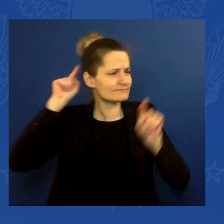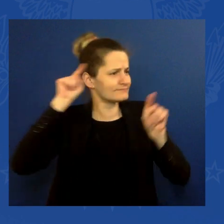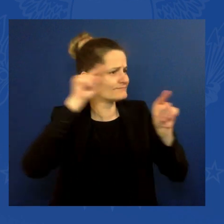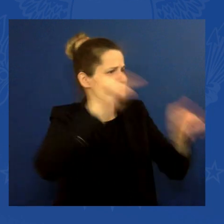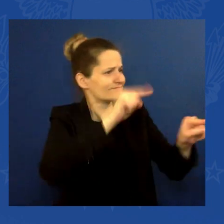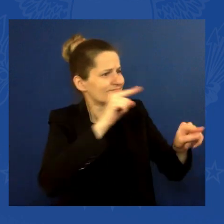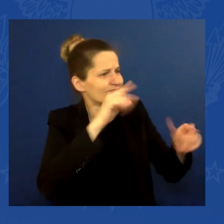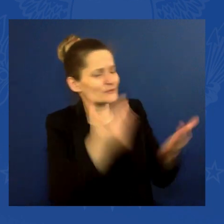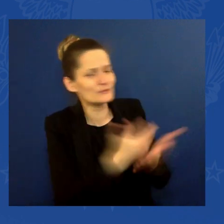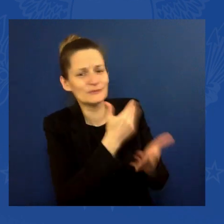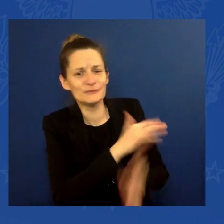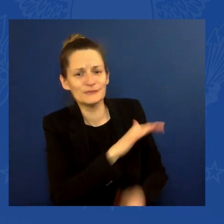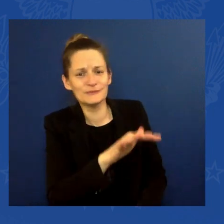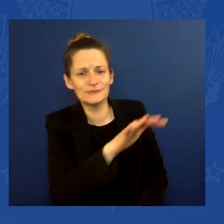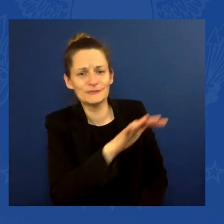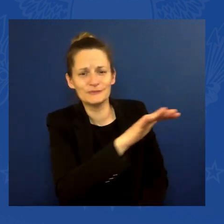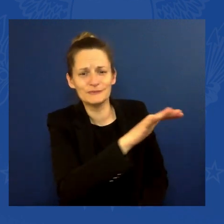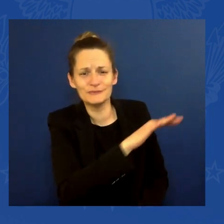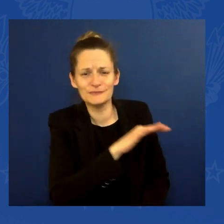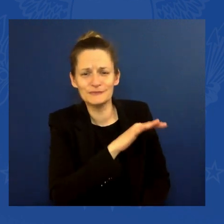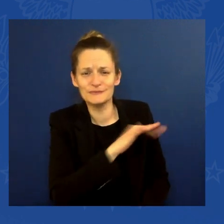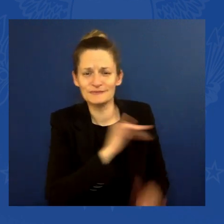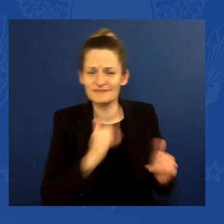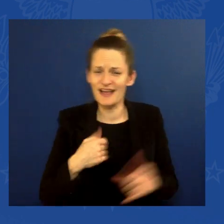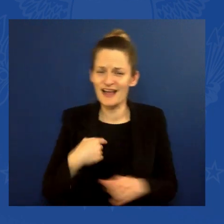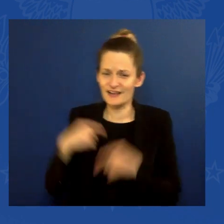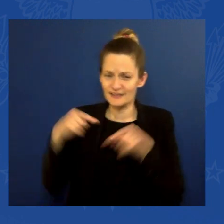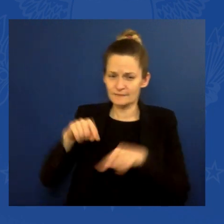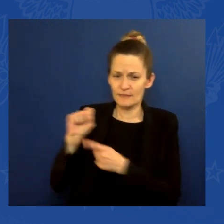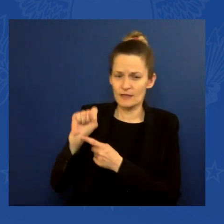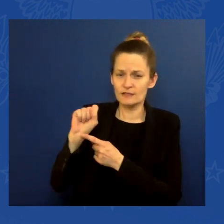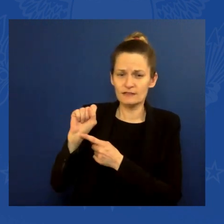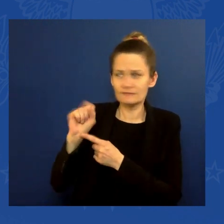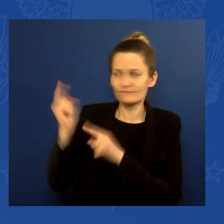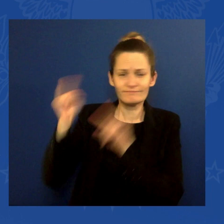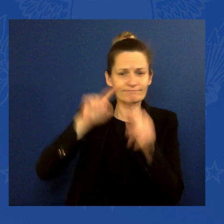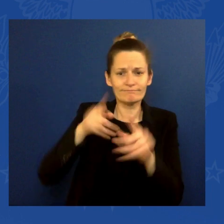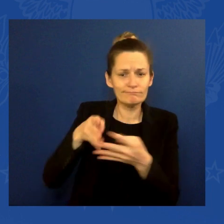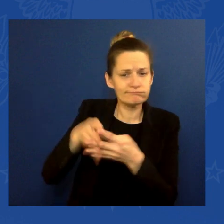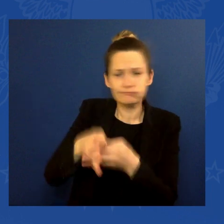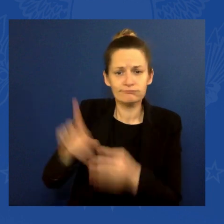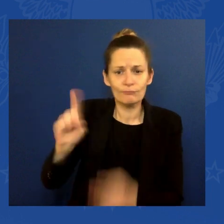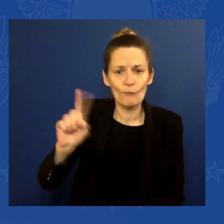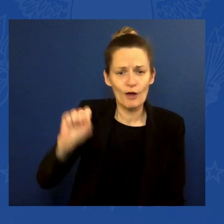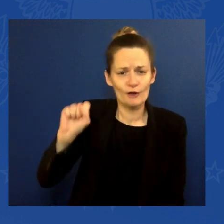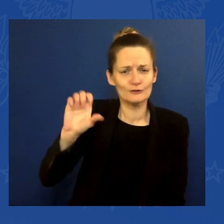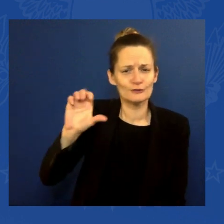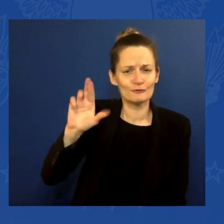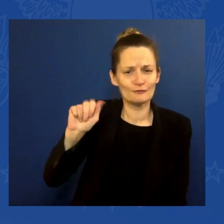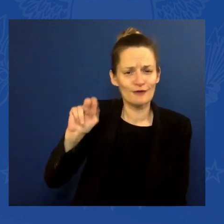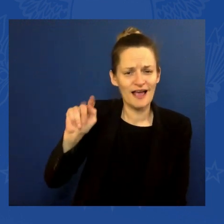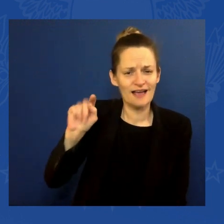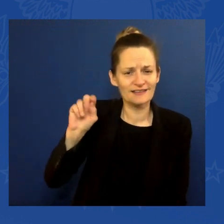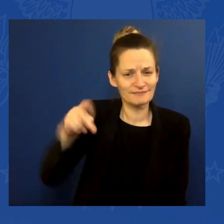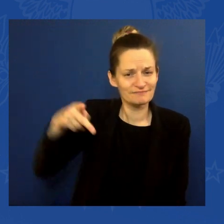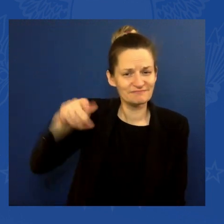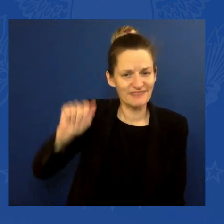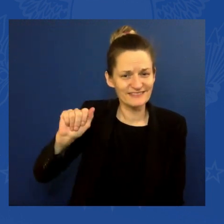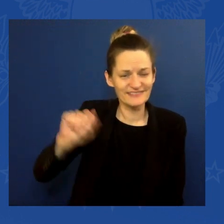And -- and that's where my parents met and were married. It was where my mother, Catherine Eugenia Finnegan Biden,